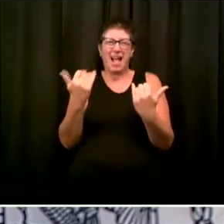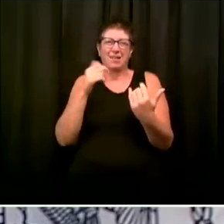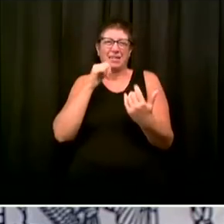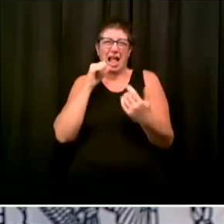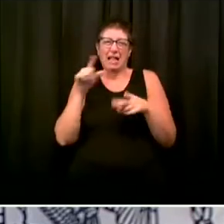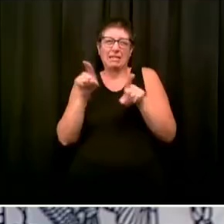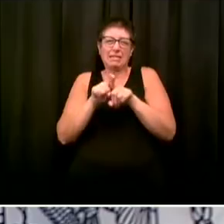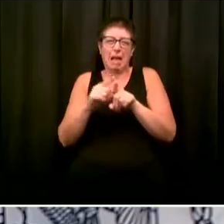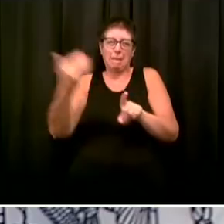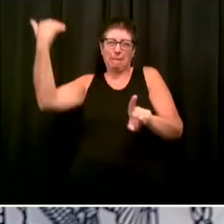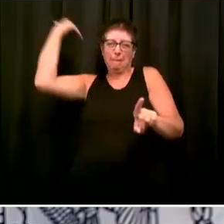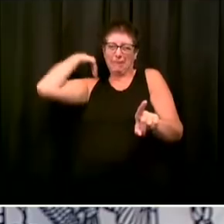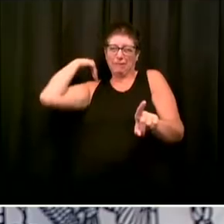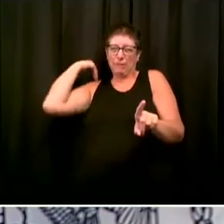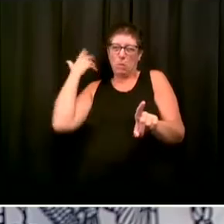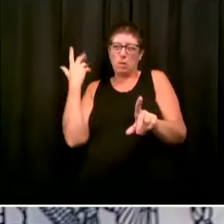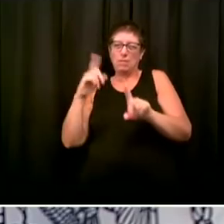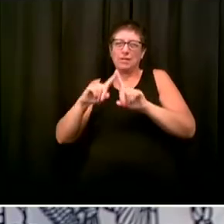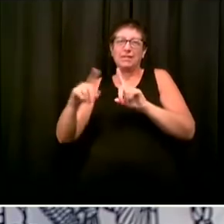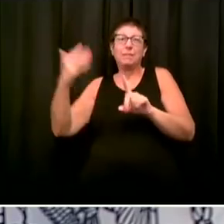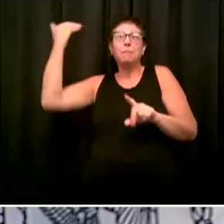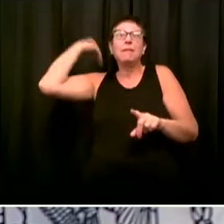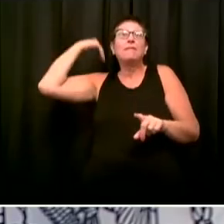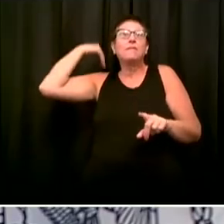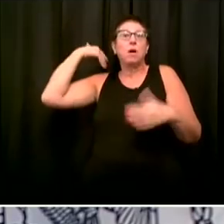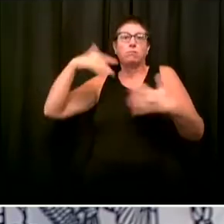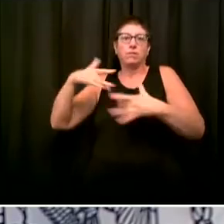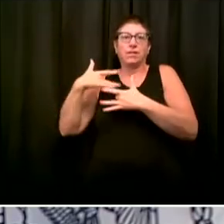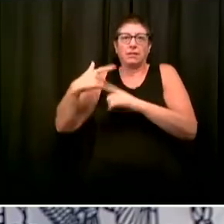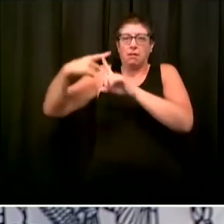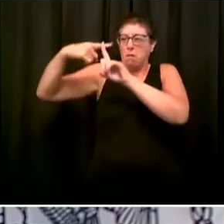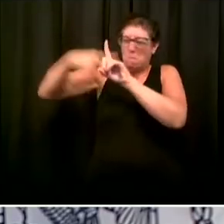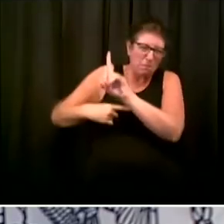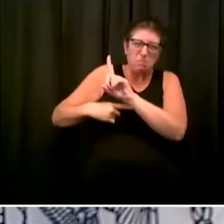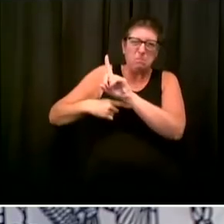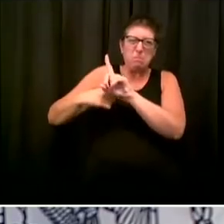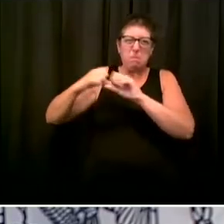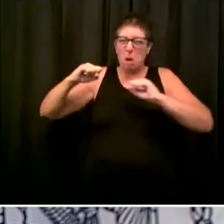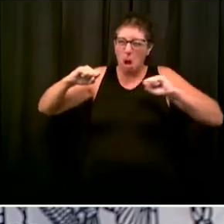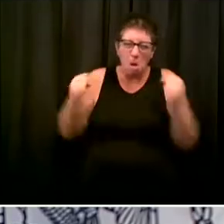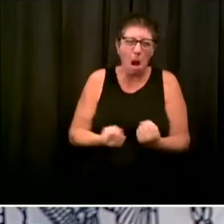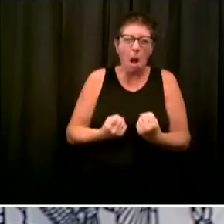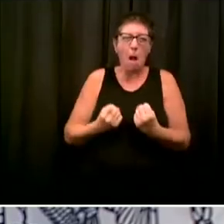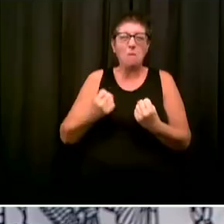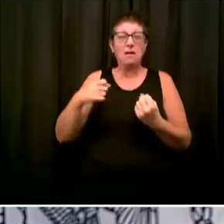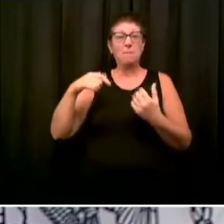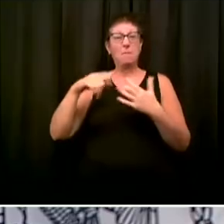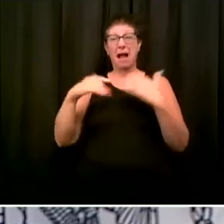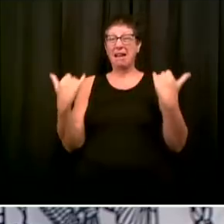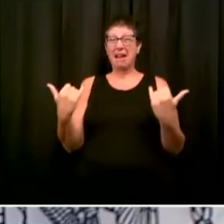A GOOD QUESTION, I HATE TO SAY IT BUT THE WTINE RSARE IN THE WINTERS WE USED TO KNOW SO WE WILL HAVE A NUMBER